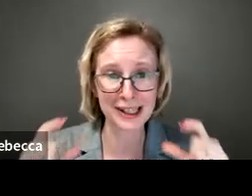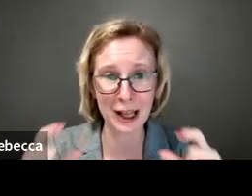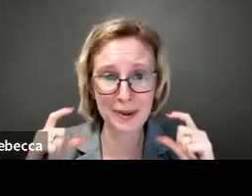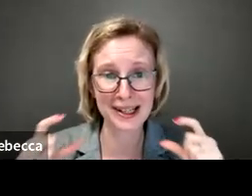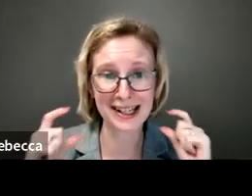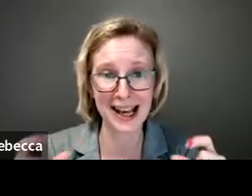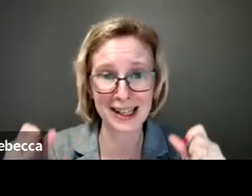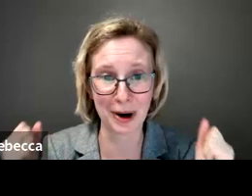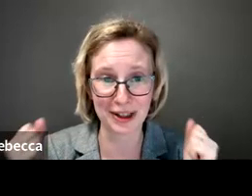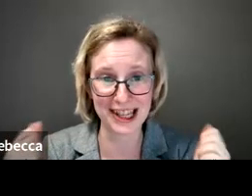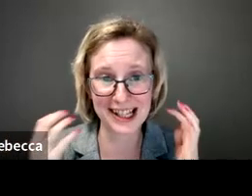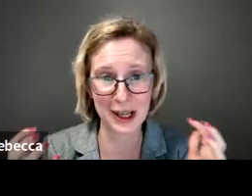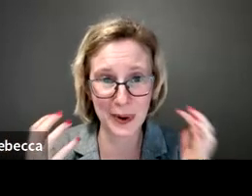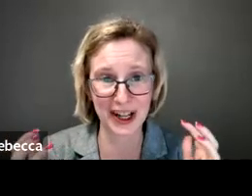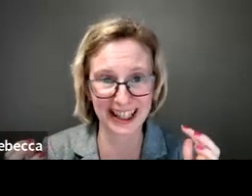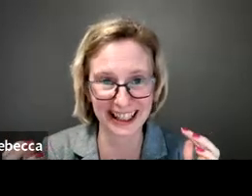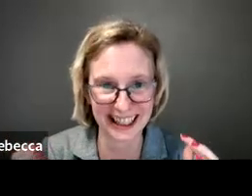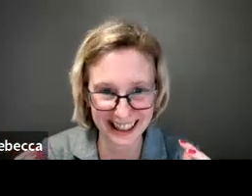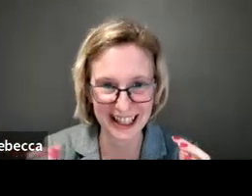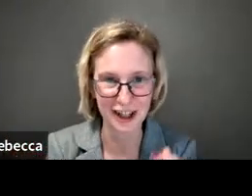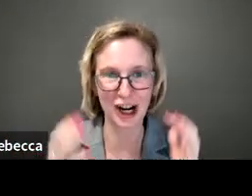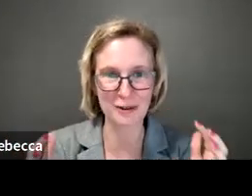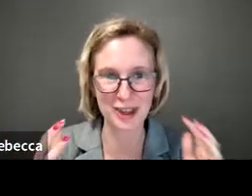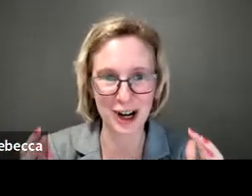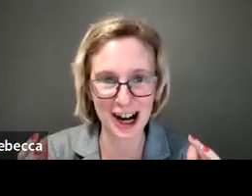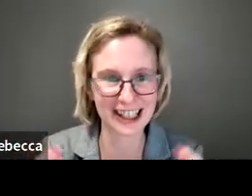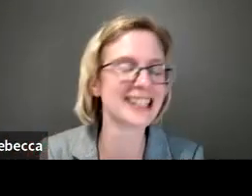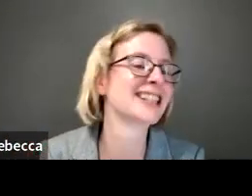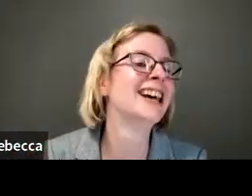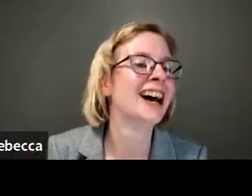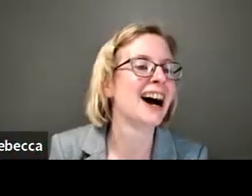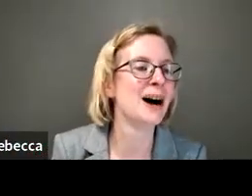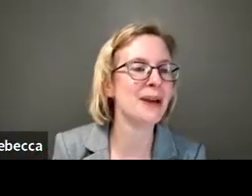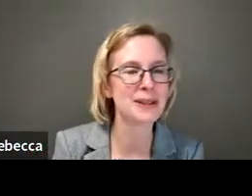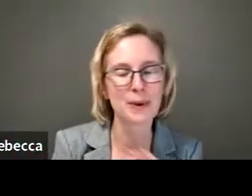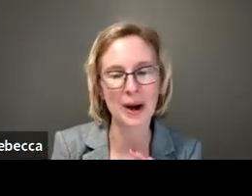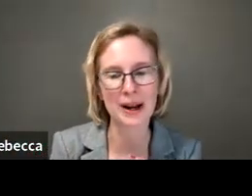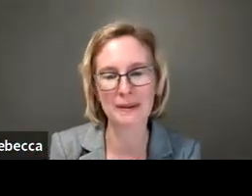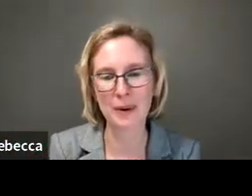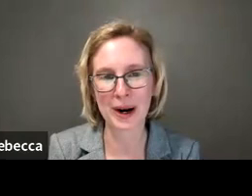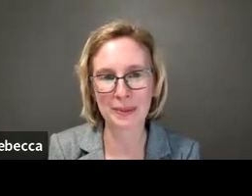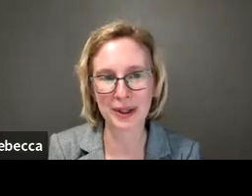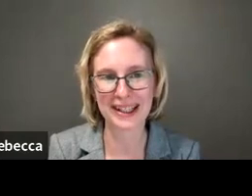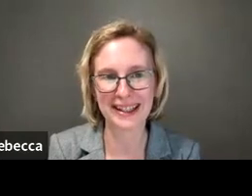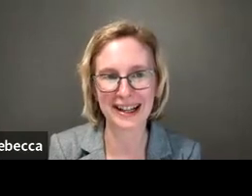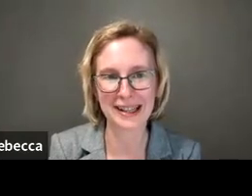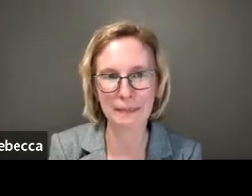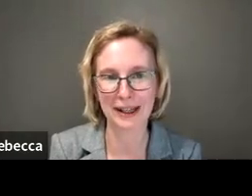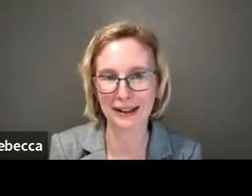syllabus accessible, this is so good, share it with your colleagues. And so we want to we want to build in that excitement